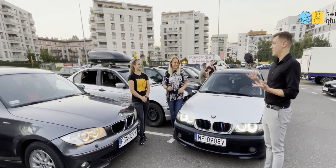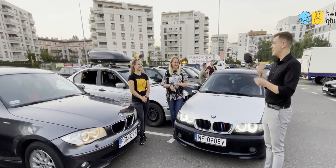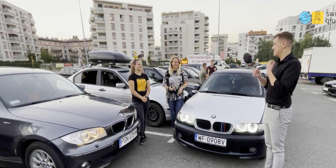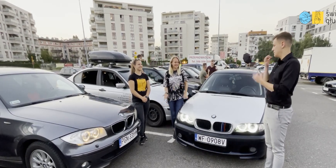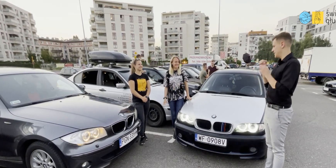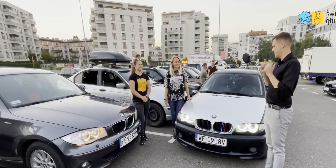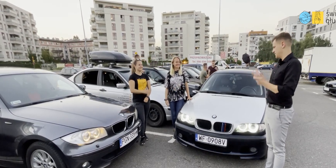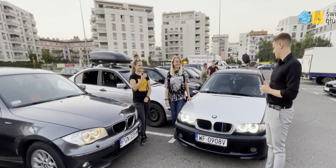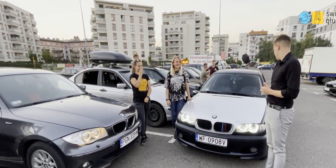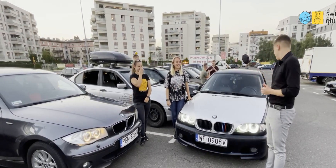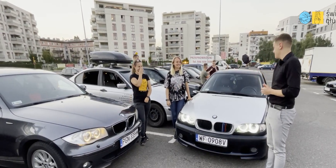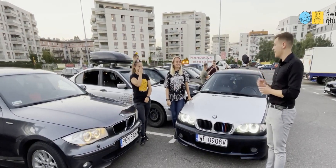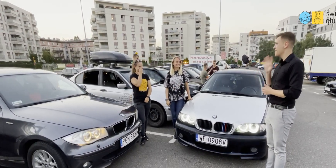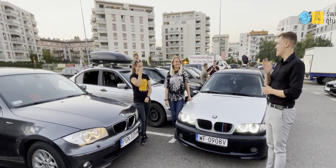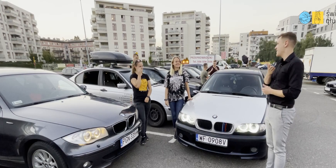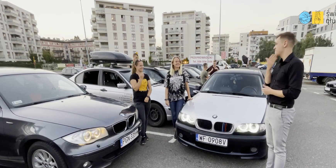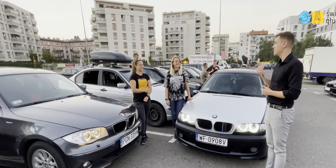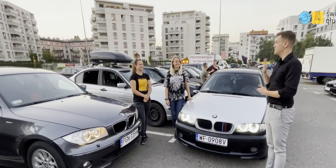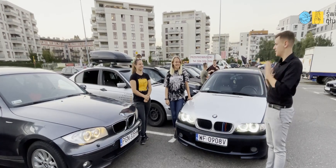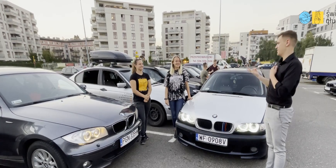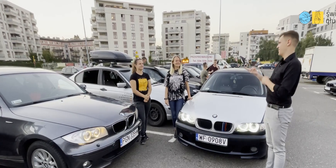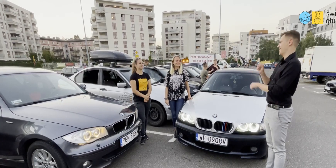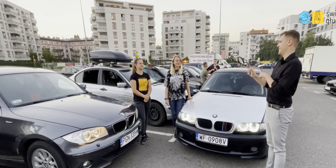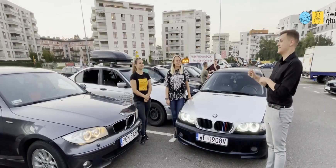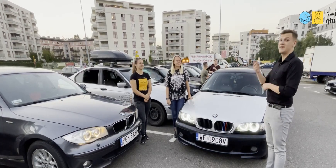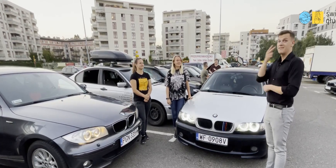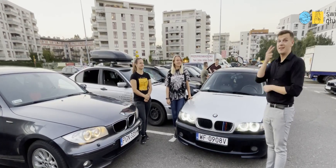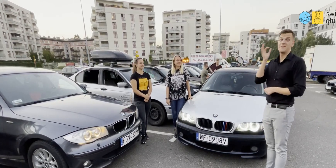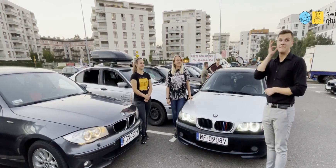I don't think I have any more questions for you. I am very happy that you are at the convention.